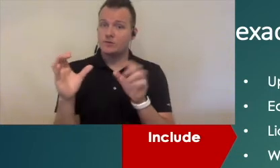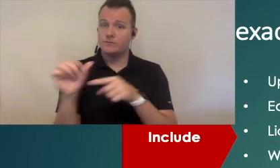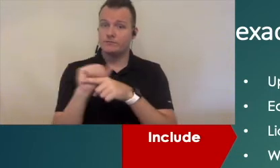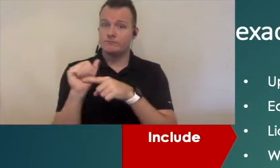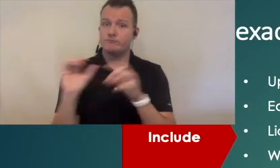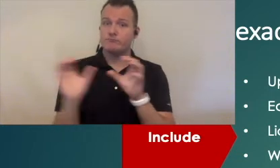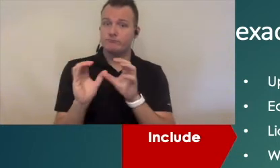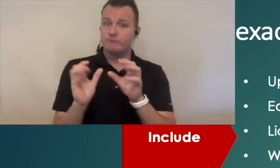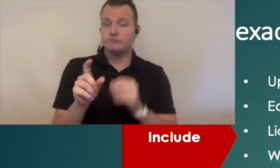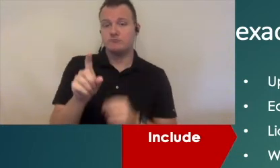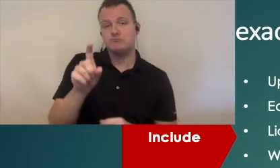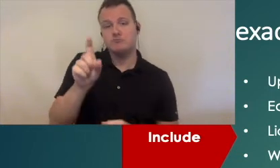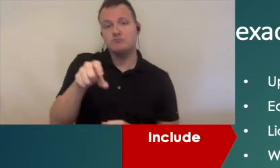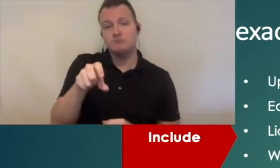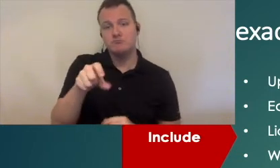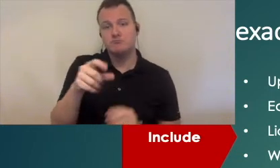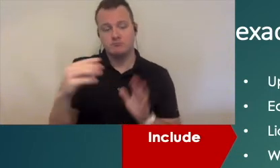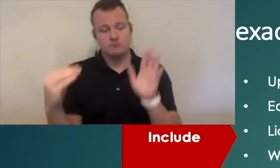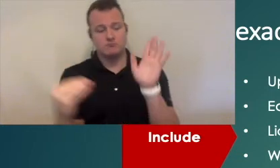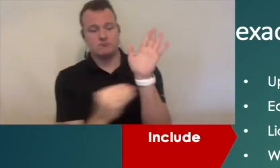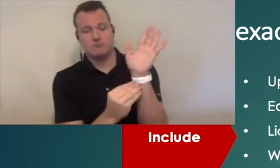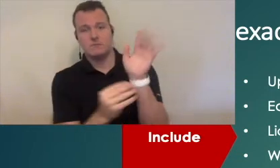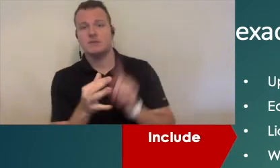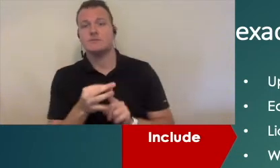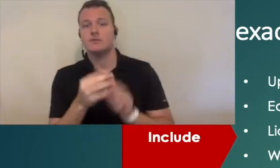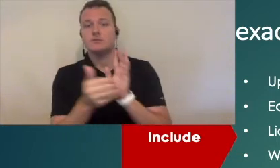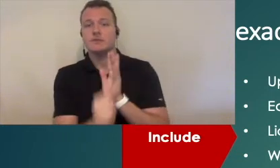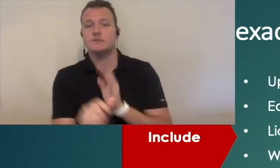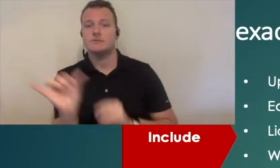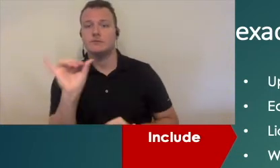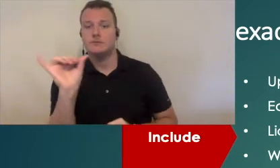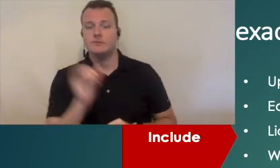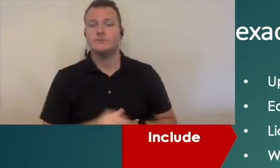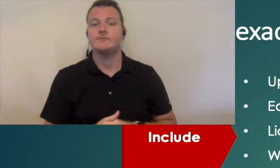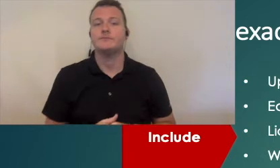would be another area that you could put, as a special skill. So that information